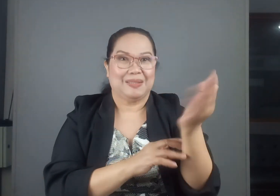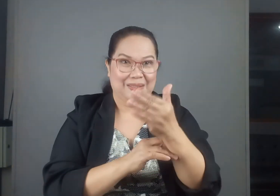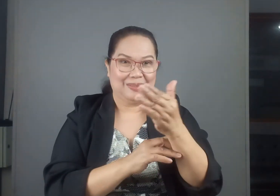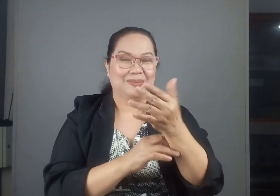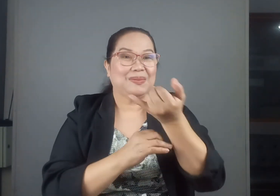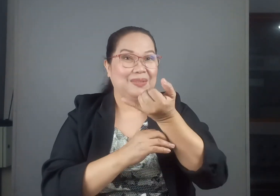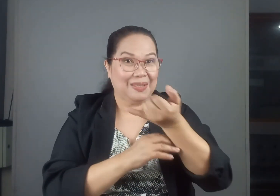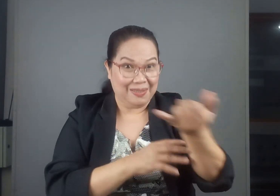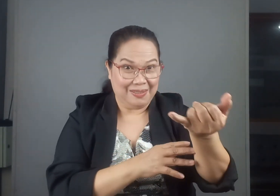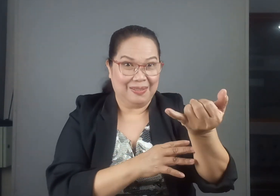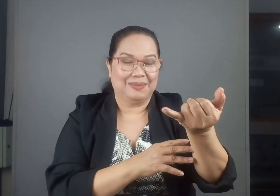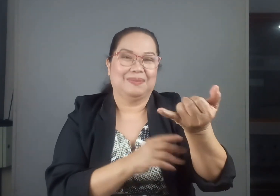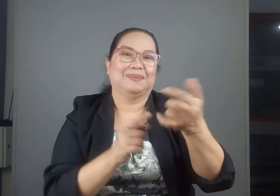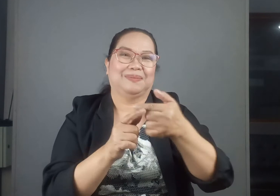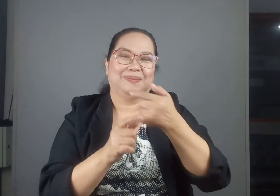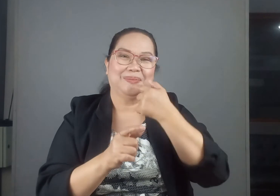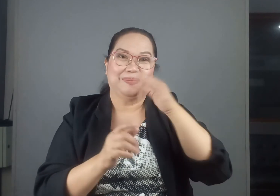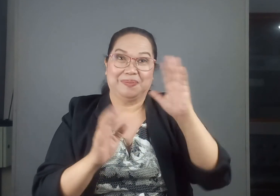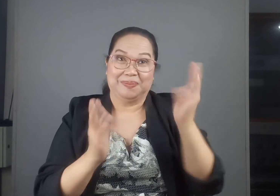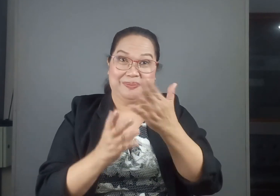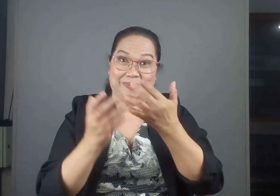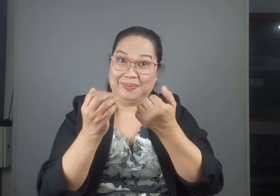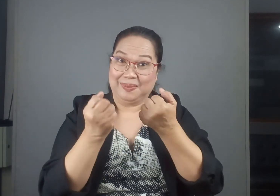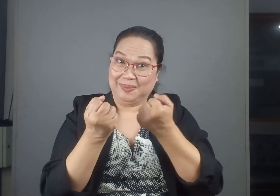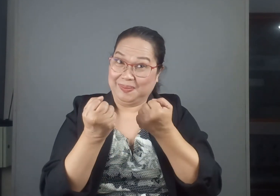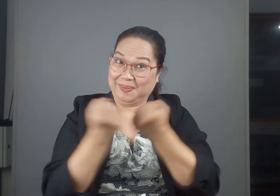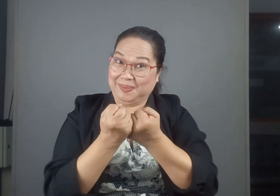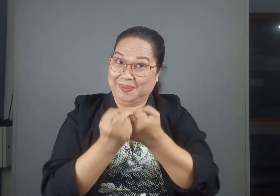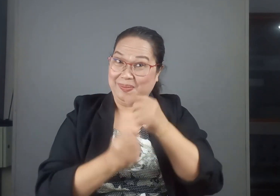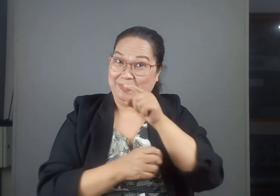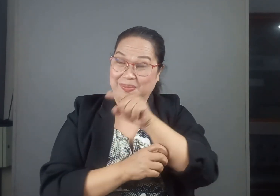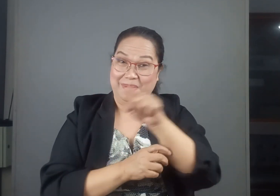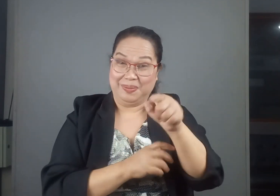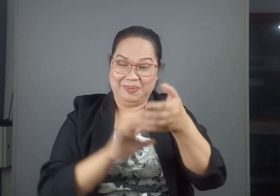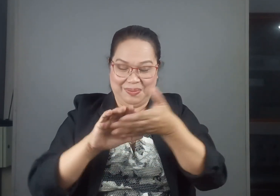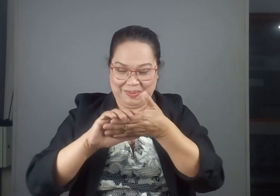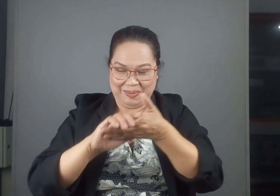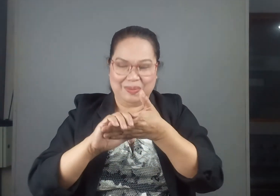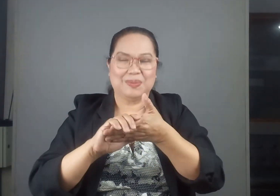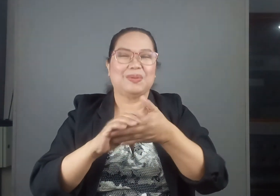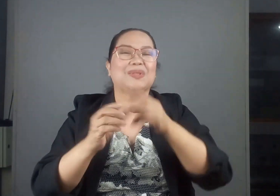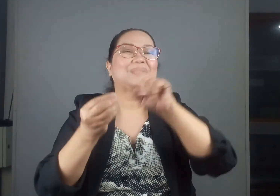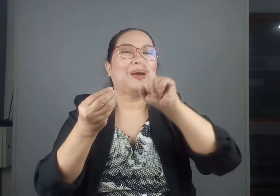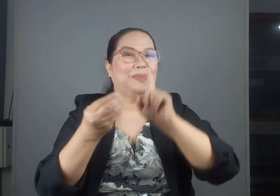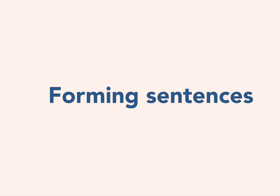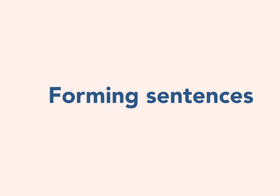during the introduction phase as supporting details to the word cards played.